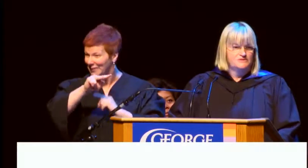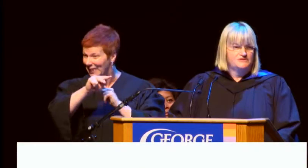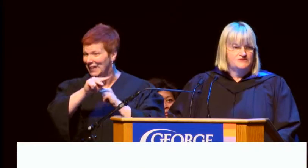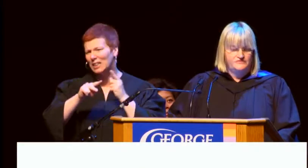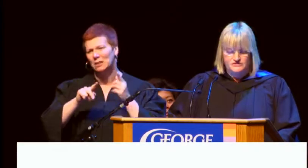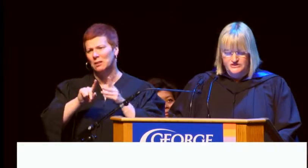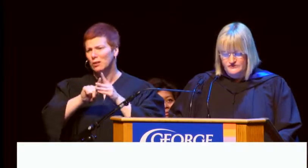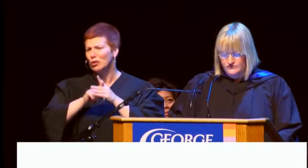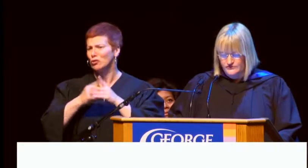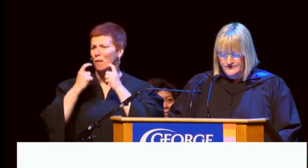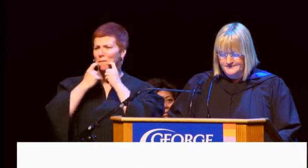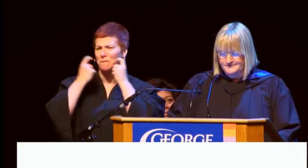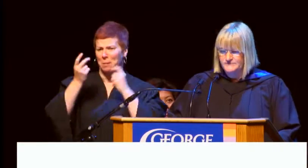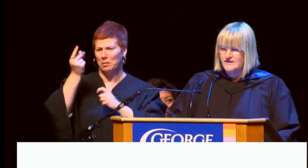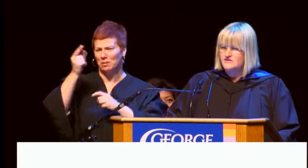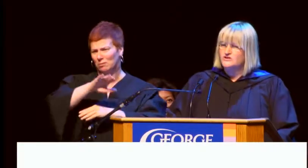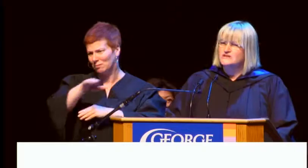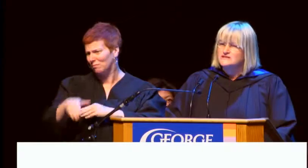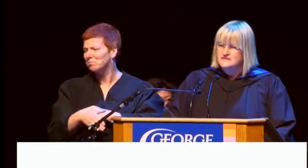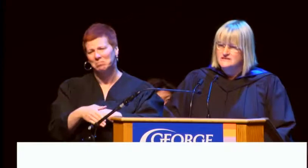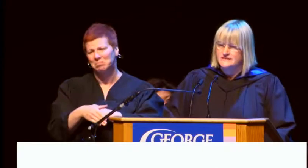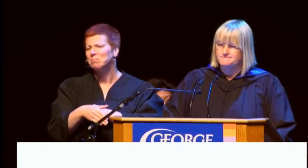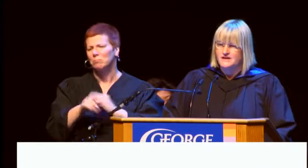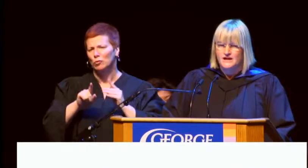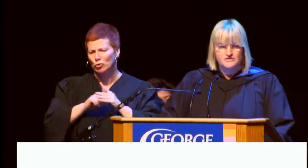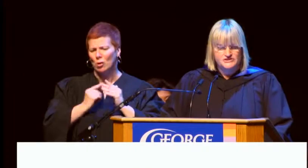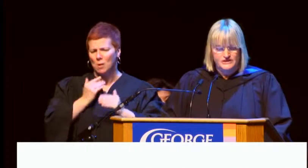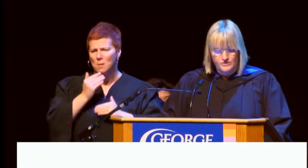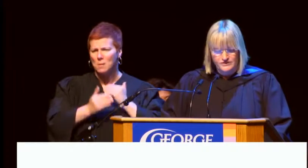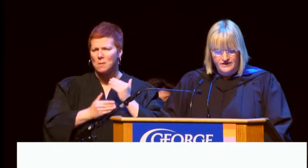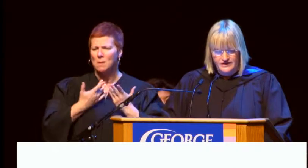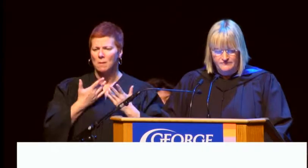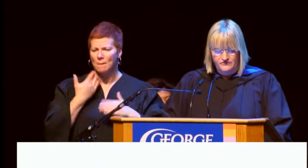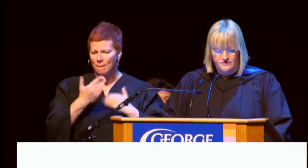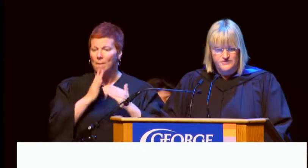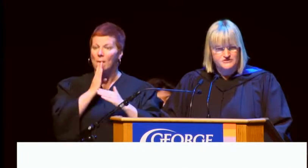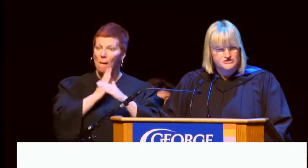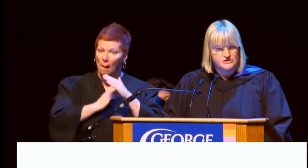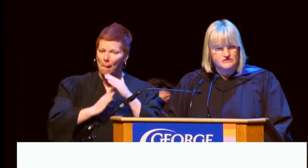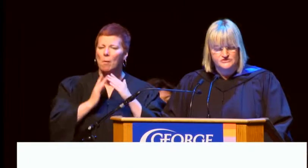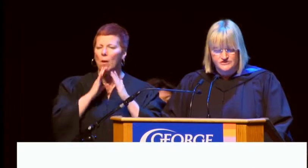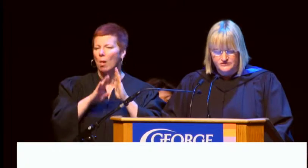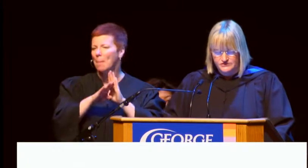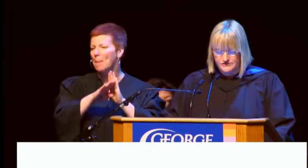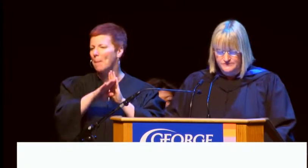YOU HAVE GOT TO LISTEN TO THEM; UNDERSTAND WHERE THEY CAME FROM, THEIR STRUGGLES, THEIR DREAMS.